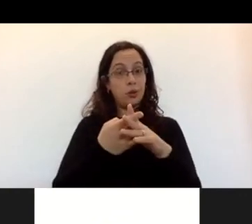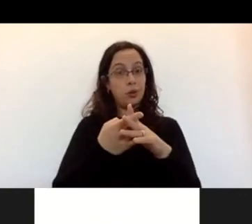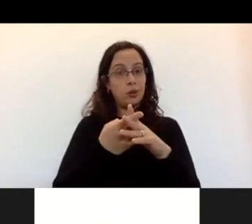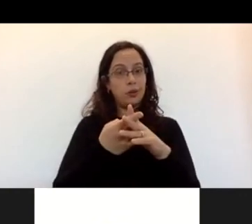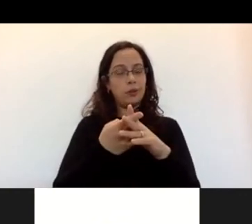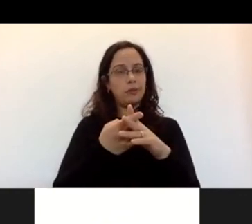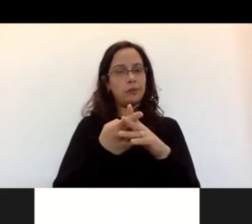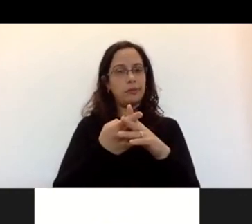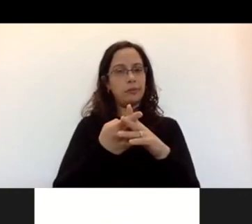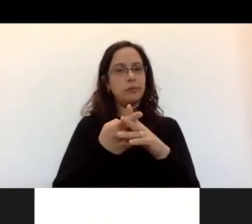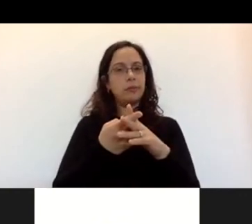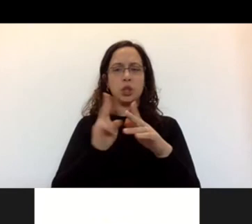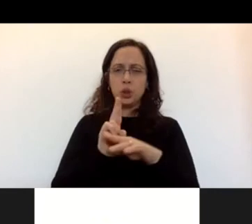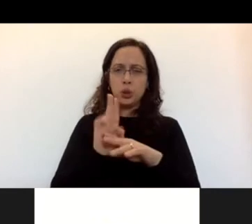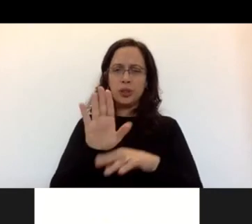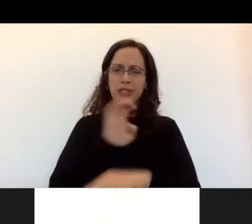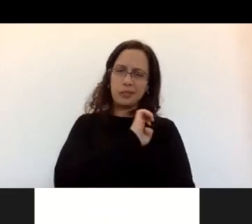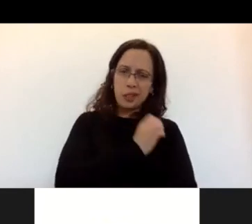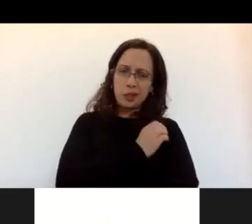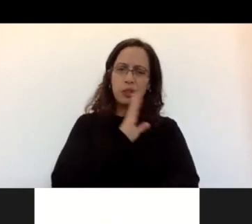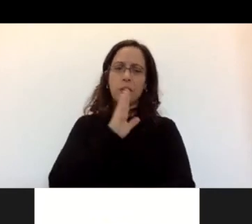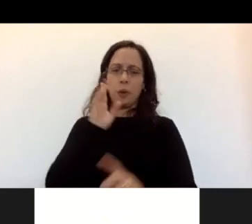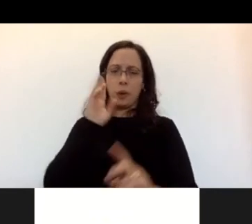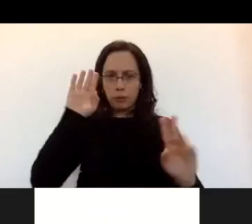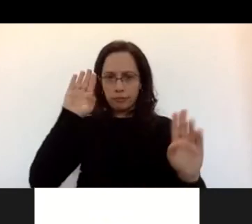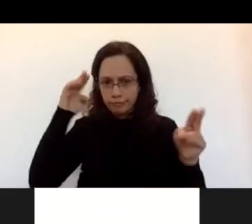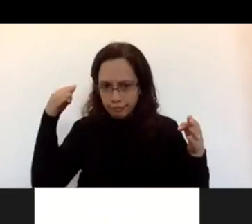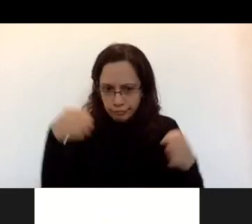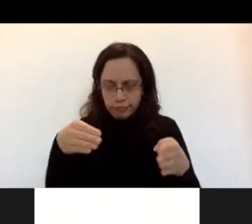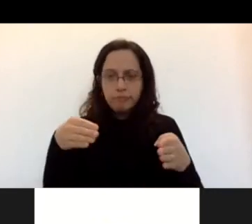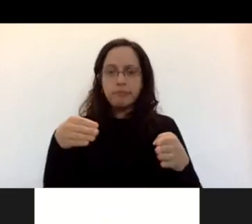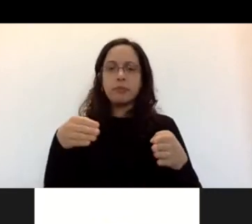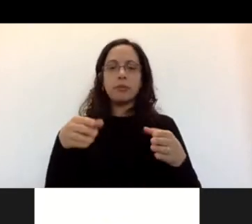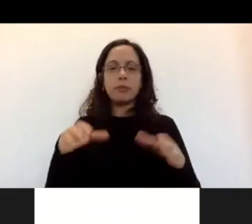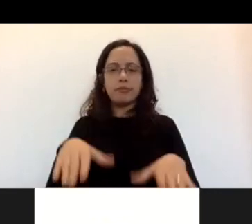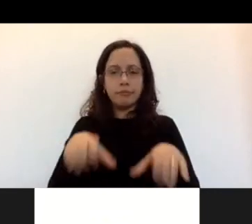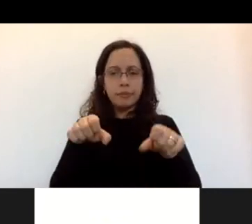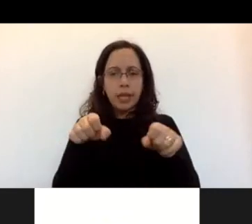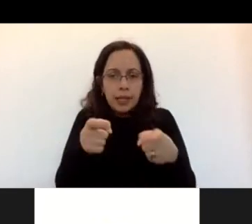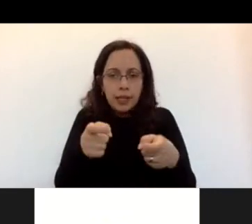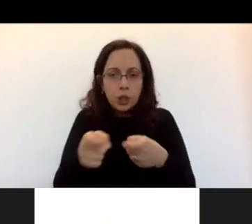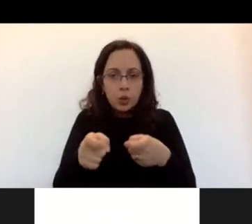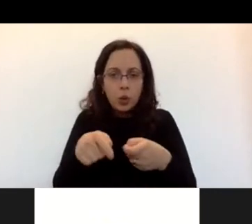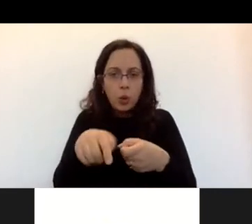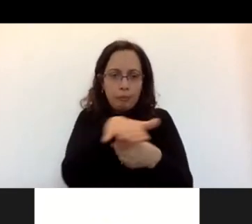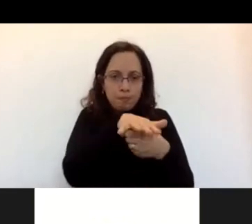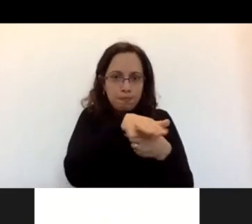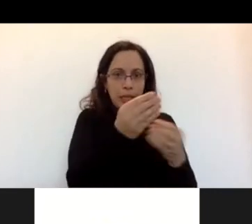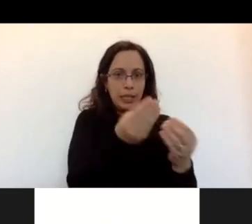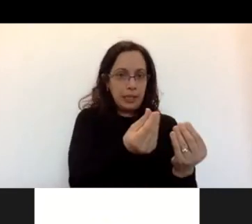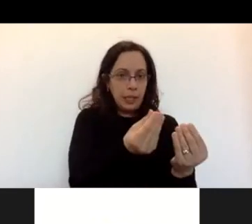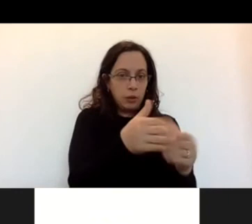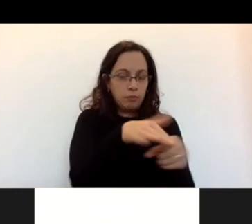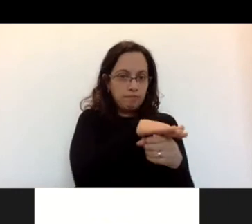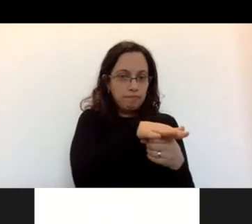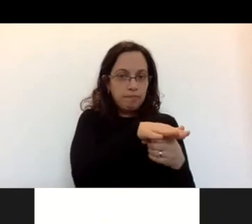and take closer and deeper control over its territory what it is doing is taking control